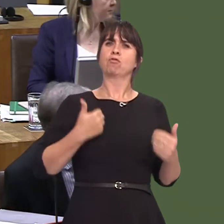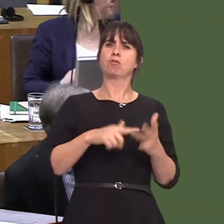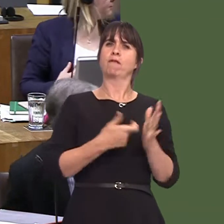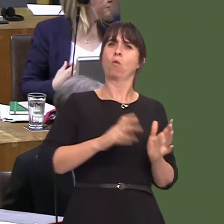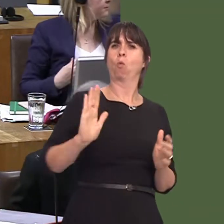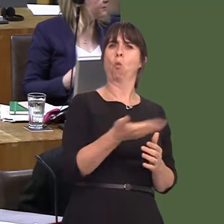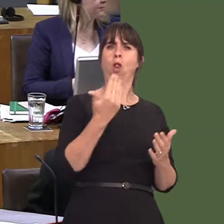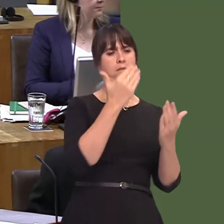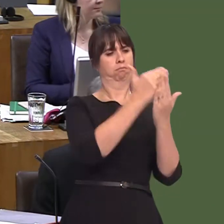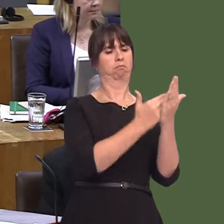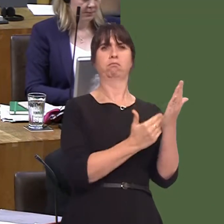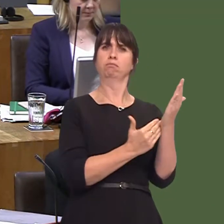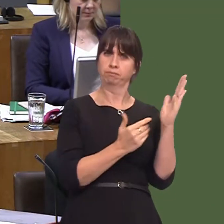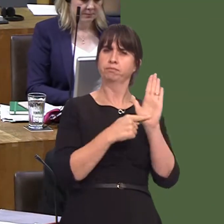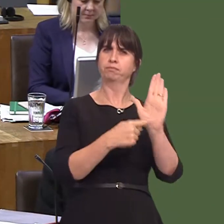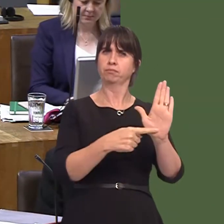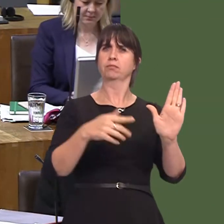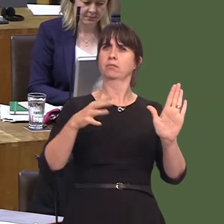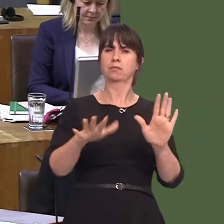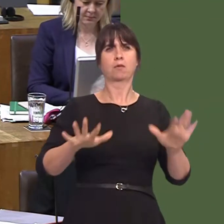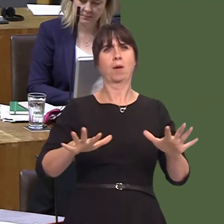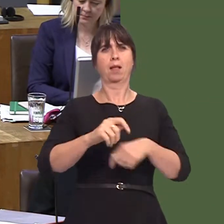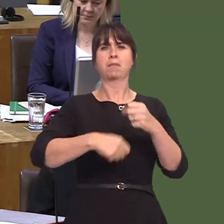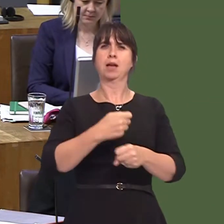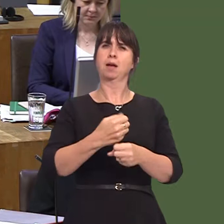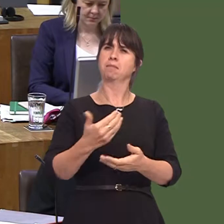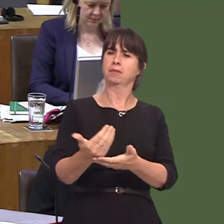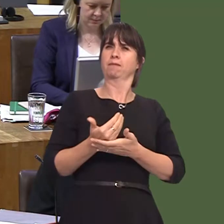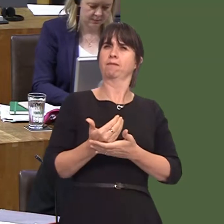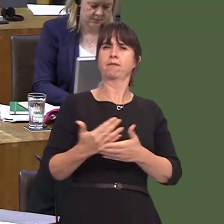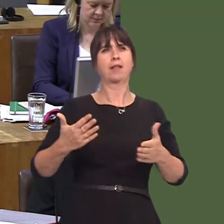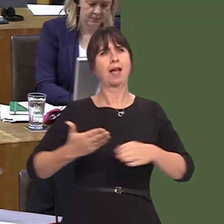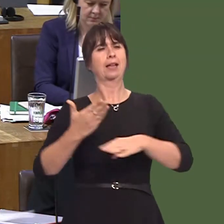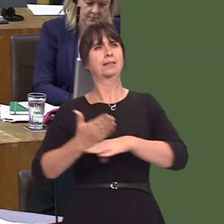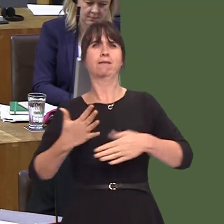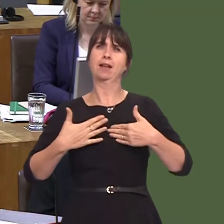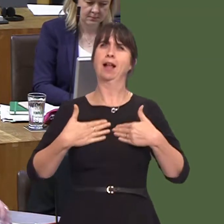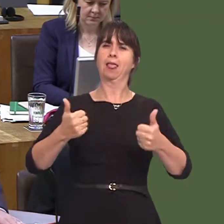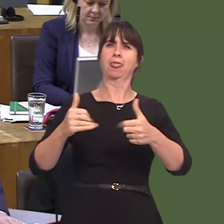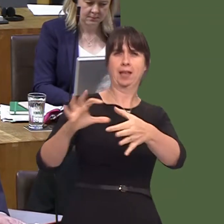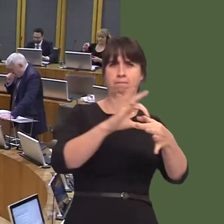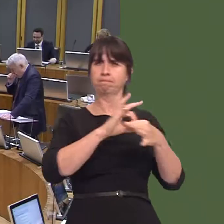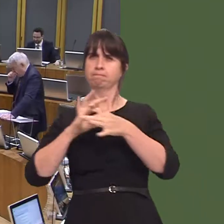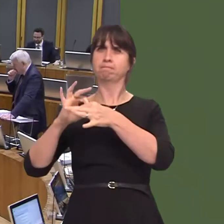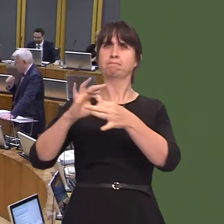prosperous and secure, healthy and active, ambitious and learning and united and connected.